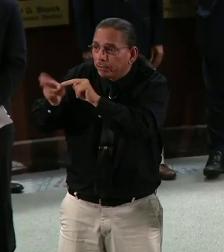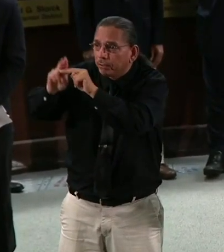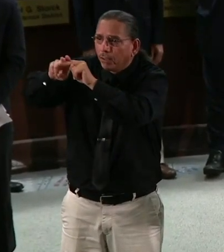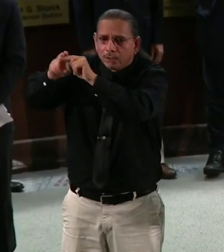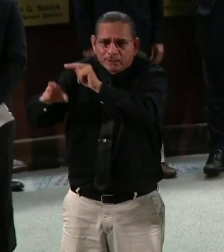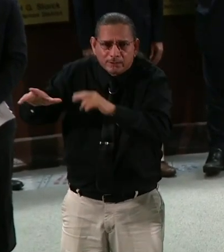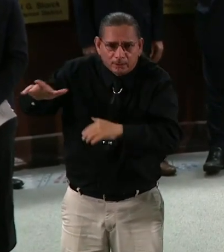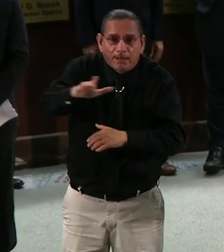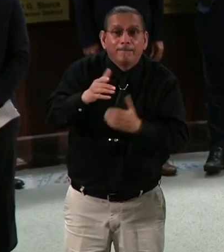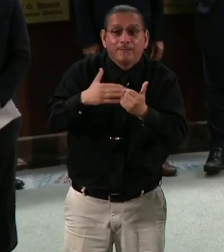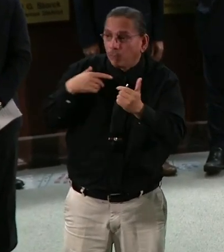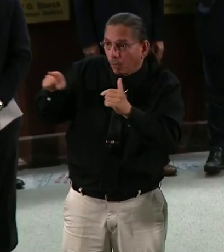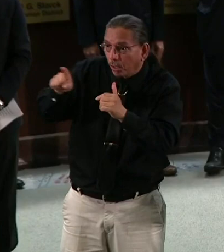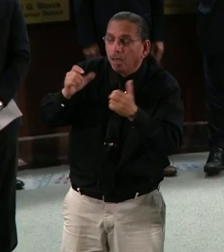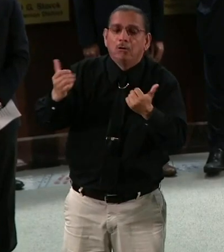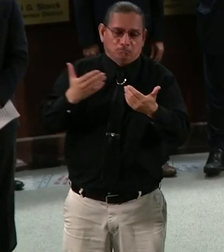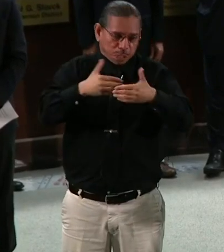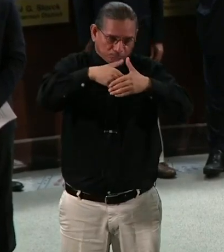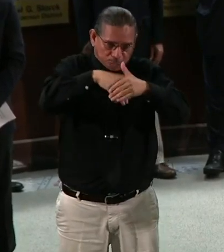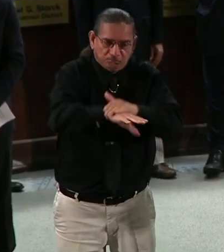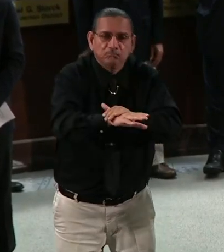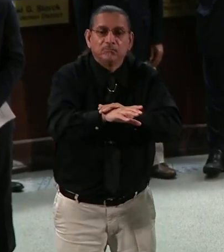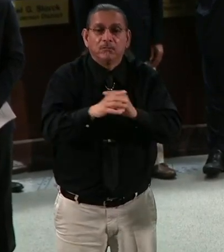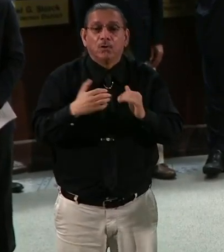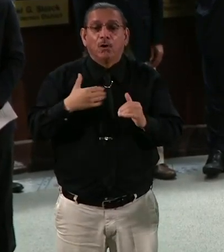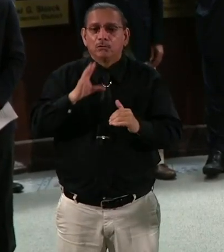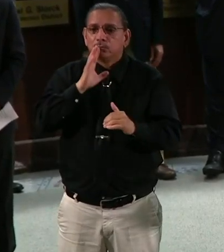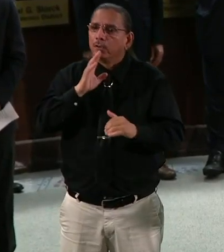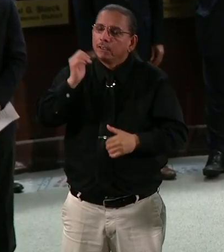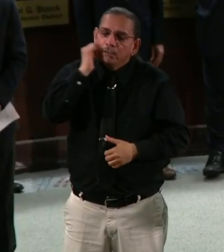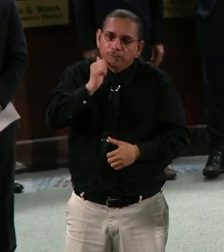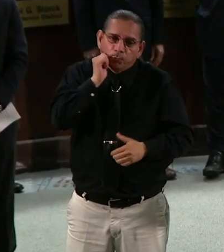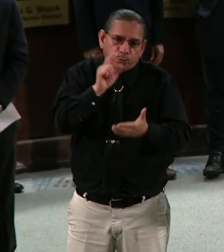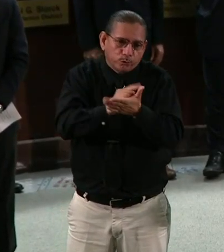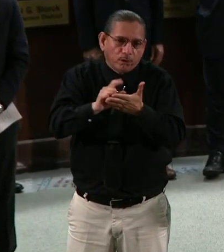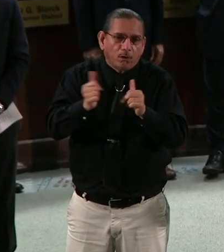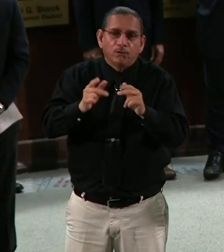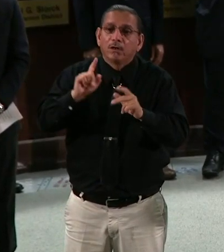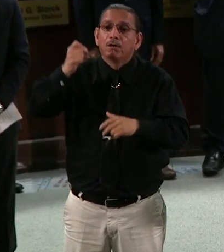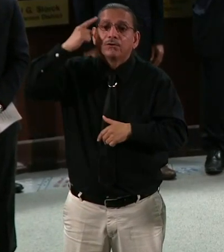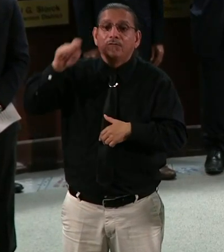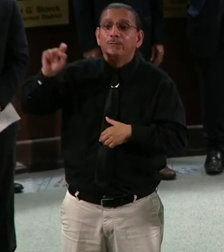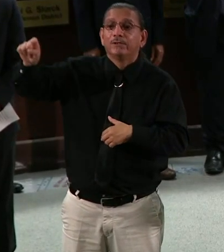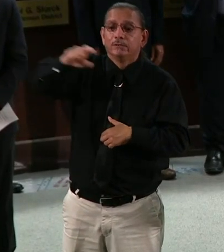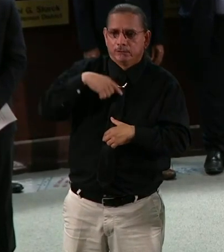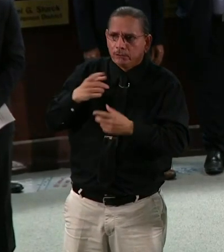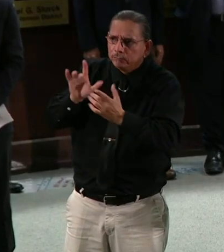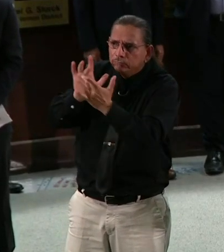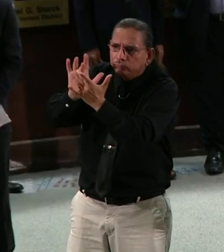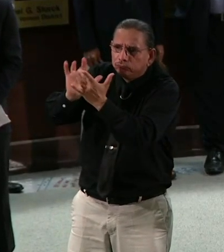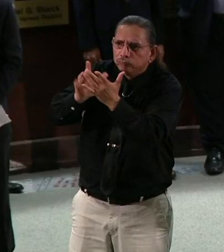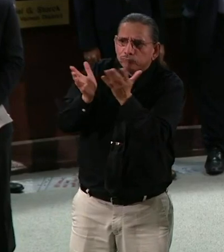A LITTLE WHILE LONGER BEFORE WE MOVE ALL. I SPEAK WEEKLY WITH